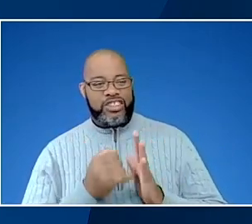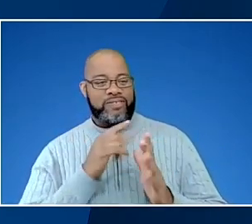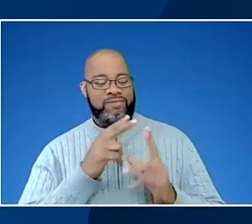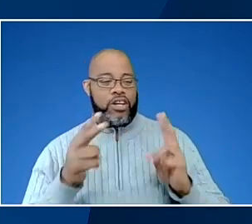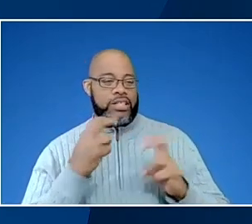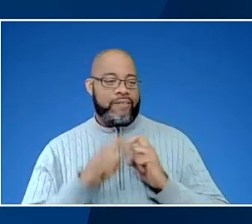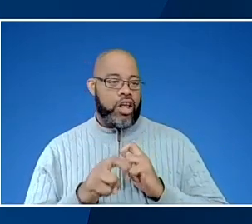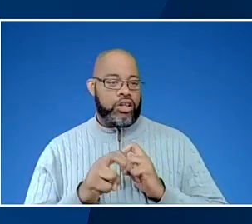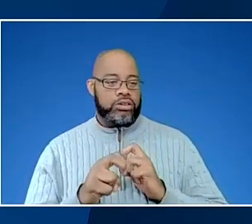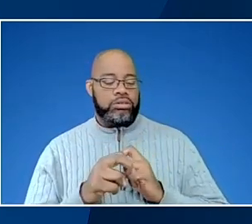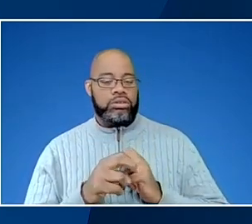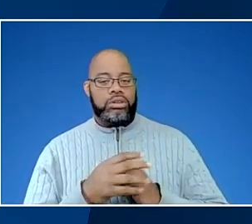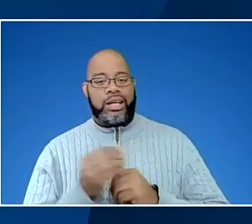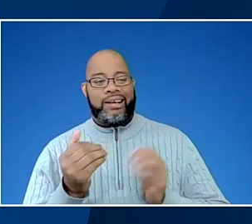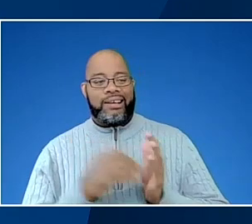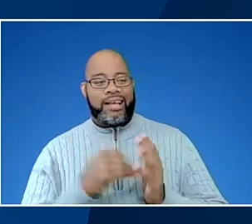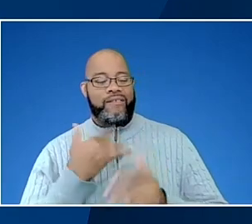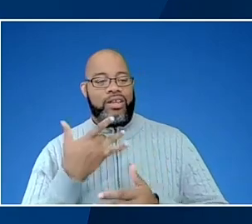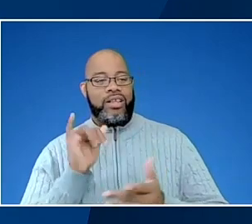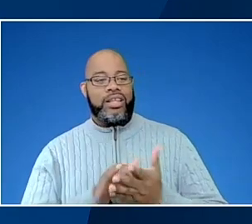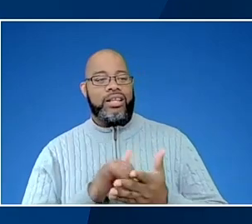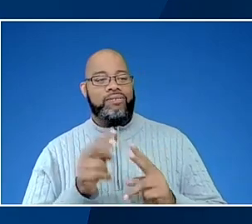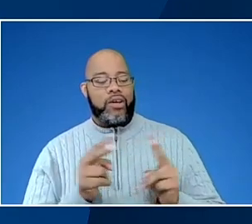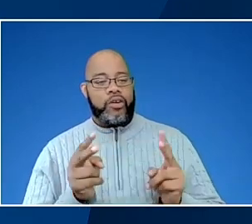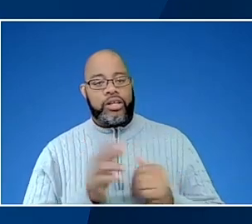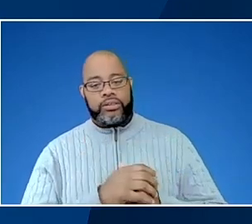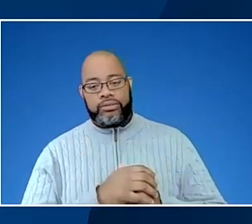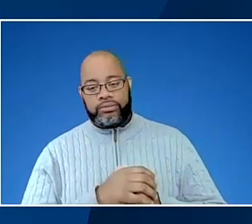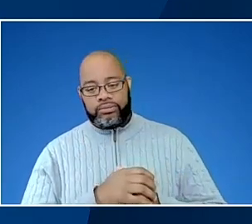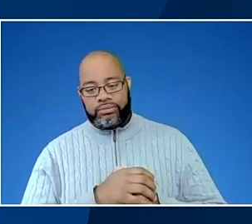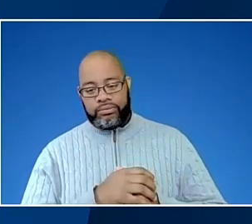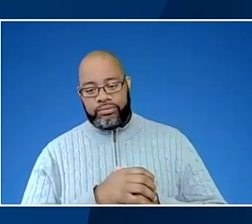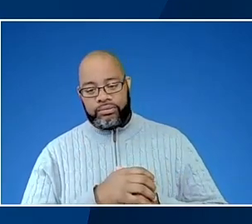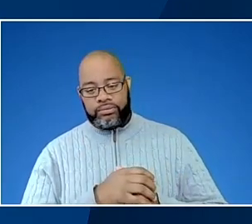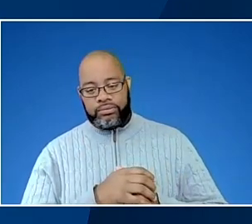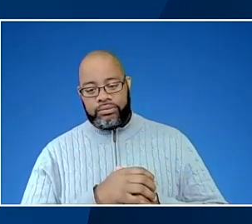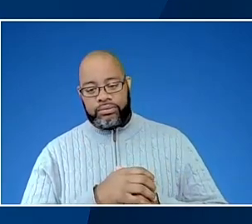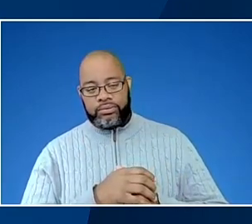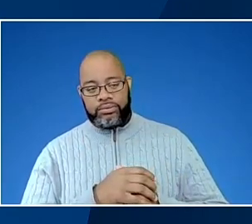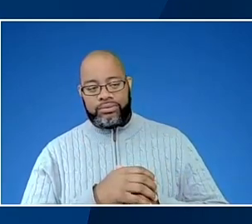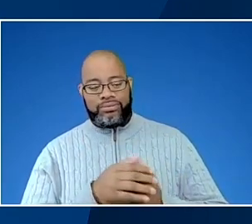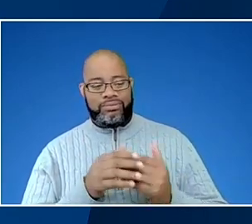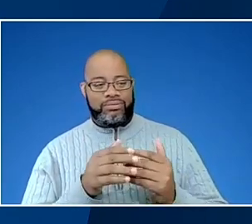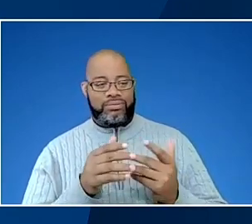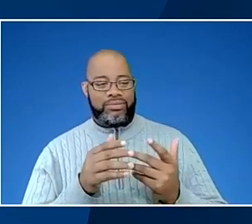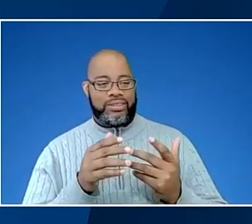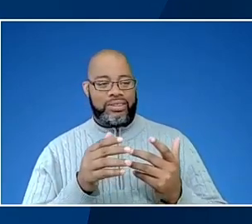And again, I feel that it's a very divisive tool.